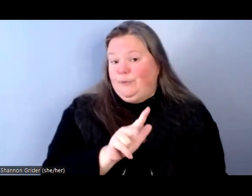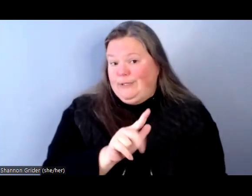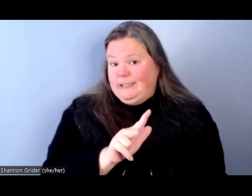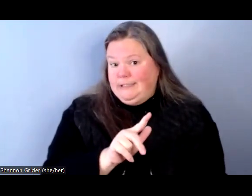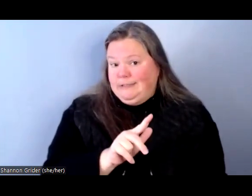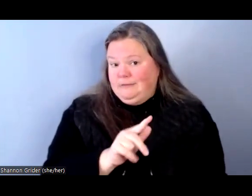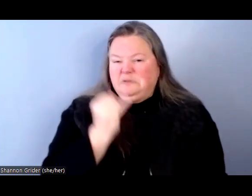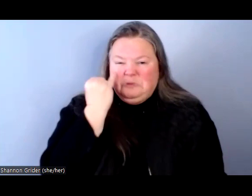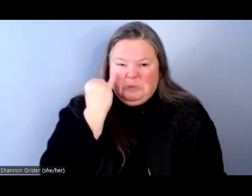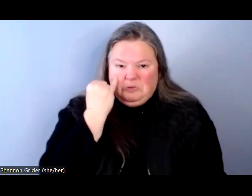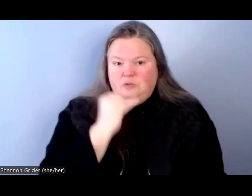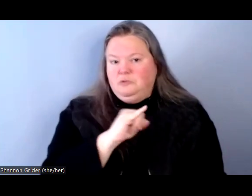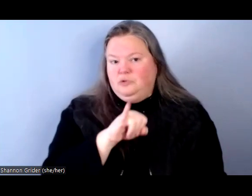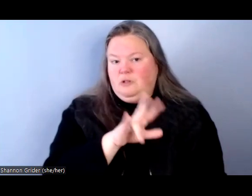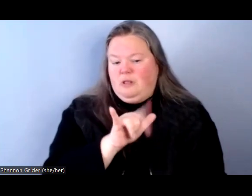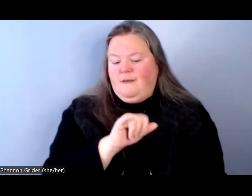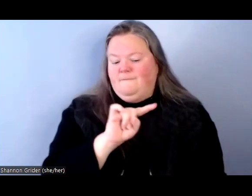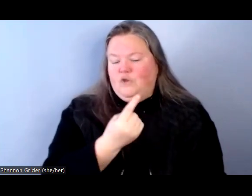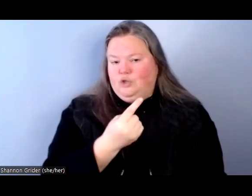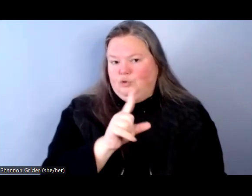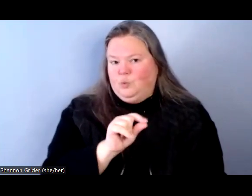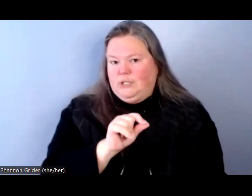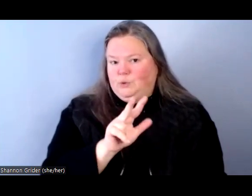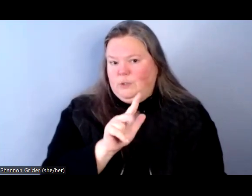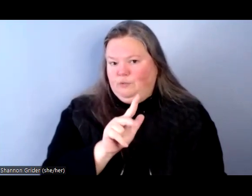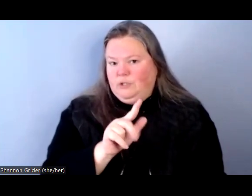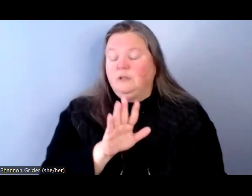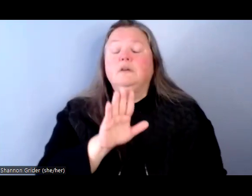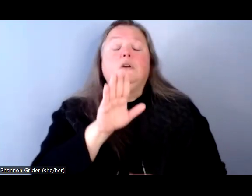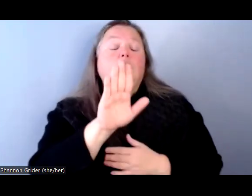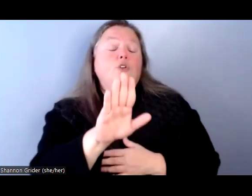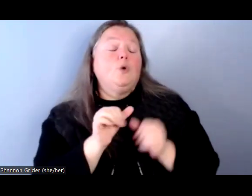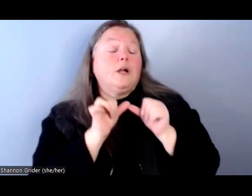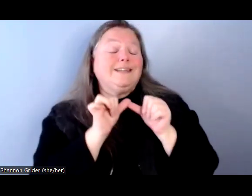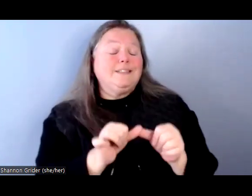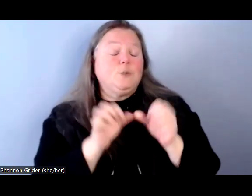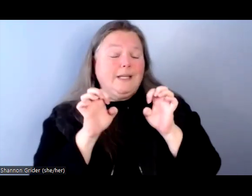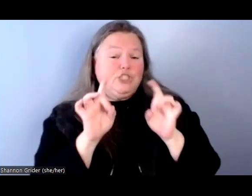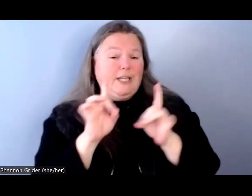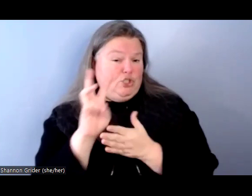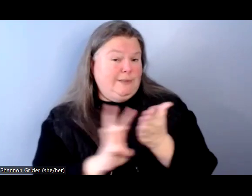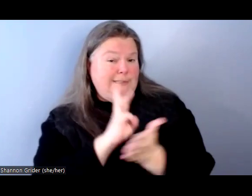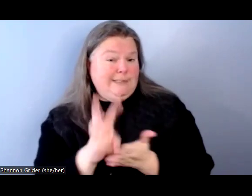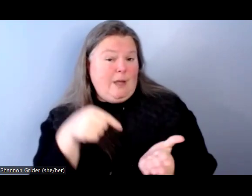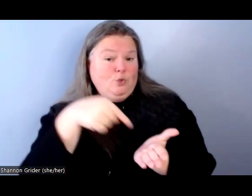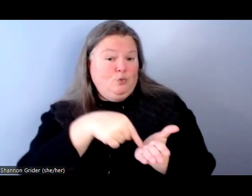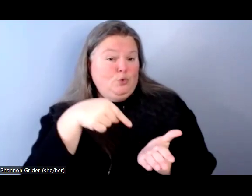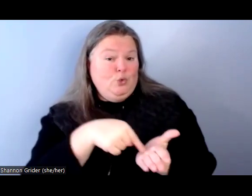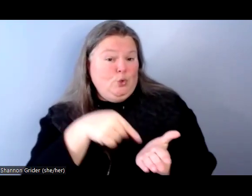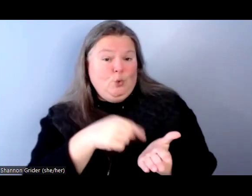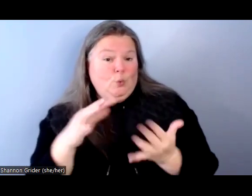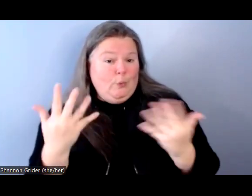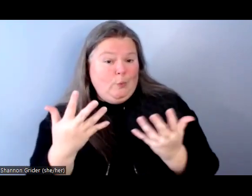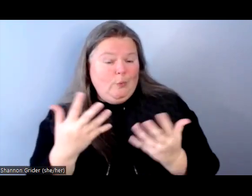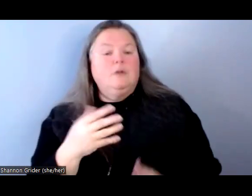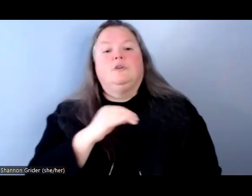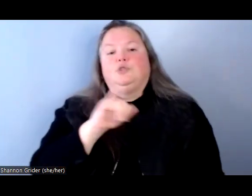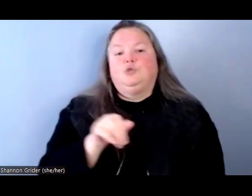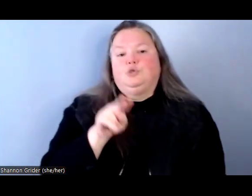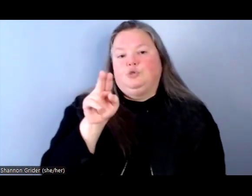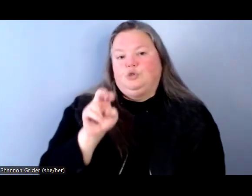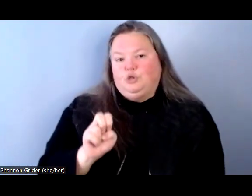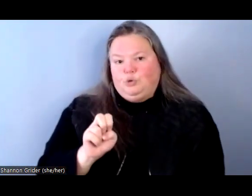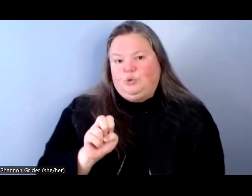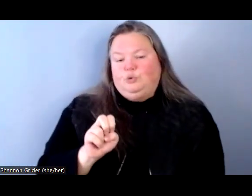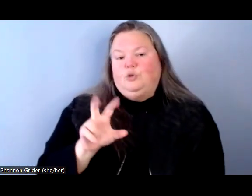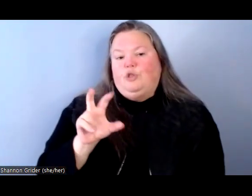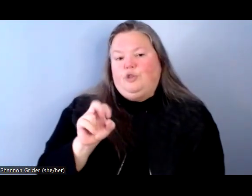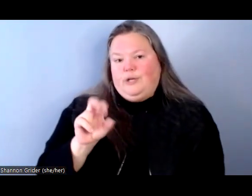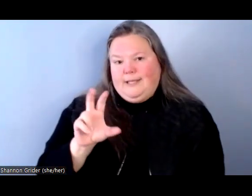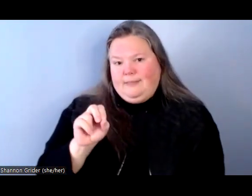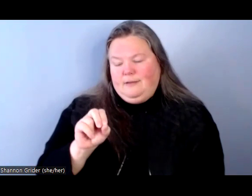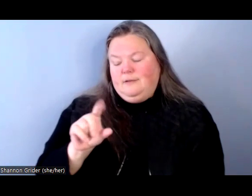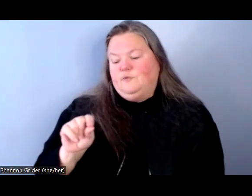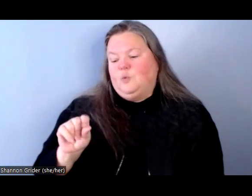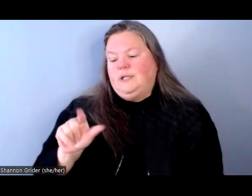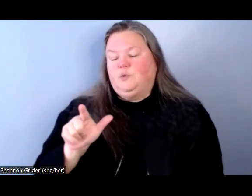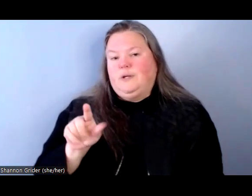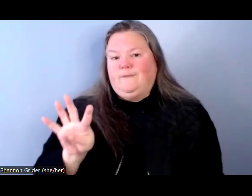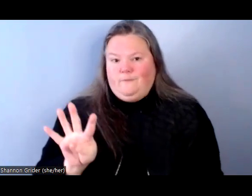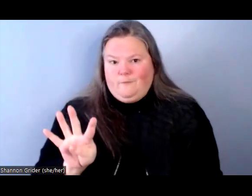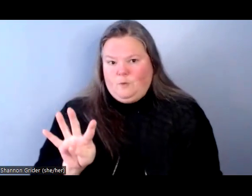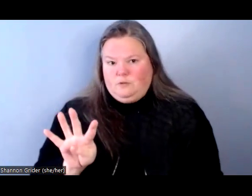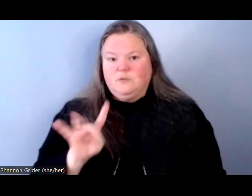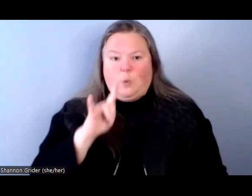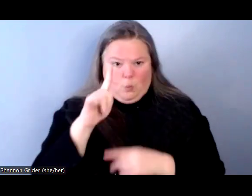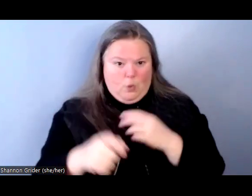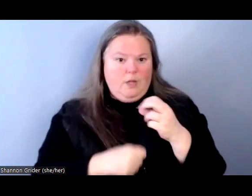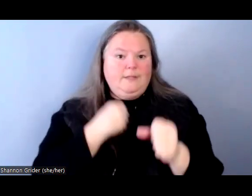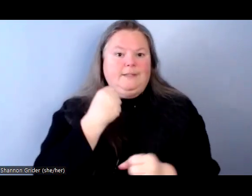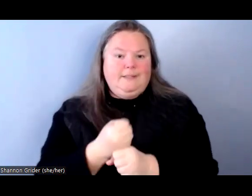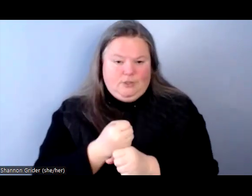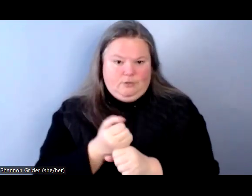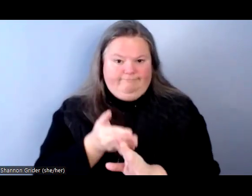your due date for your CE hours would be June 30, 2024.